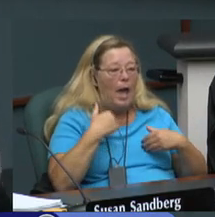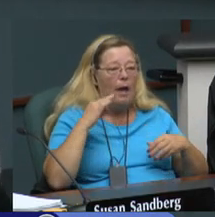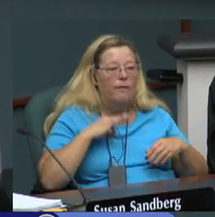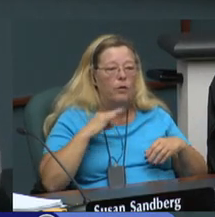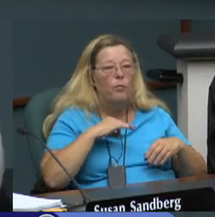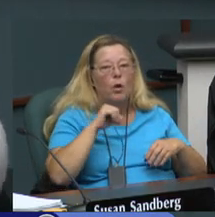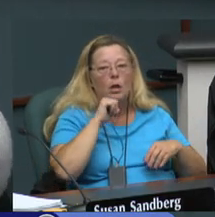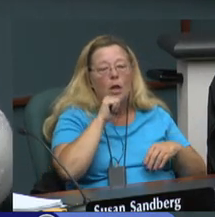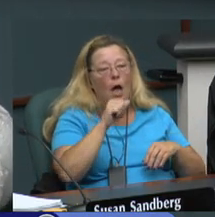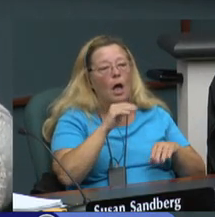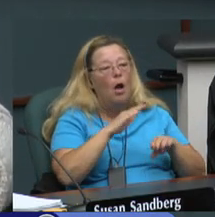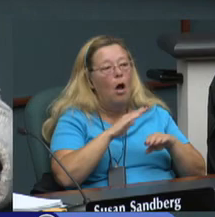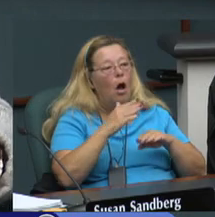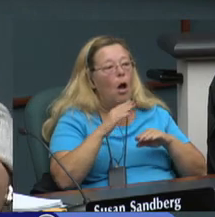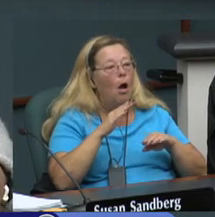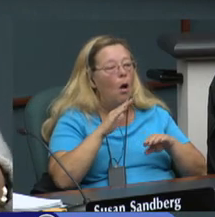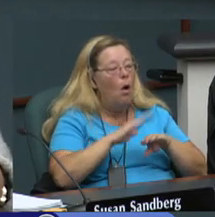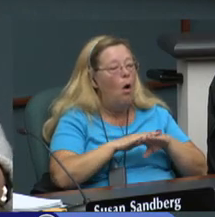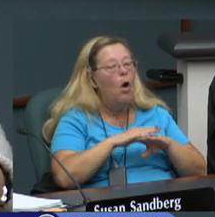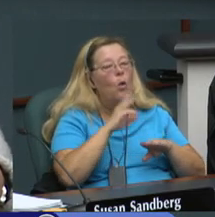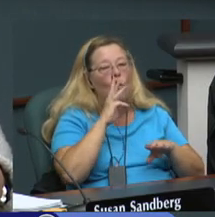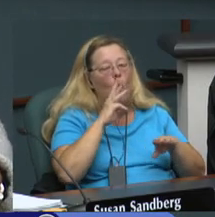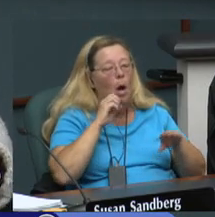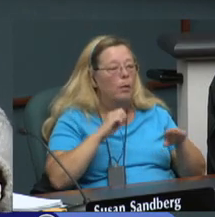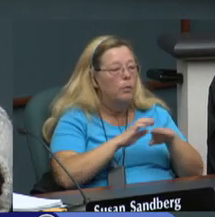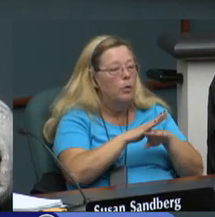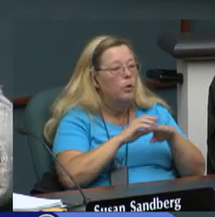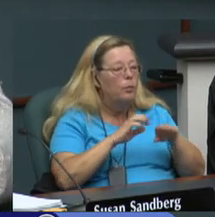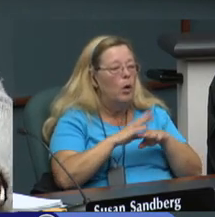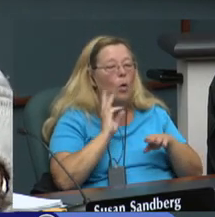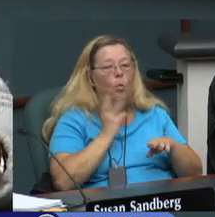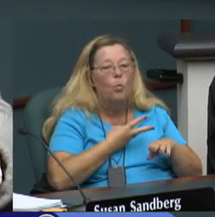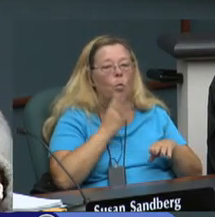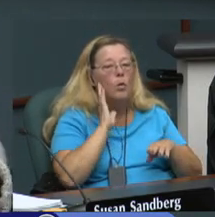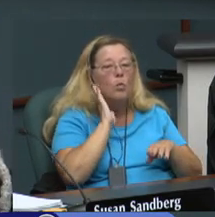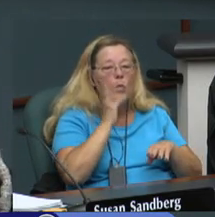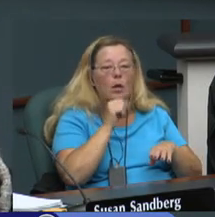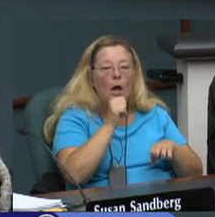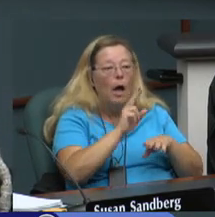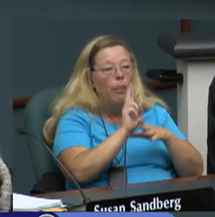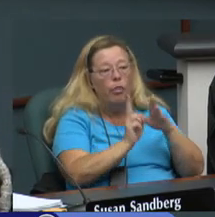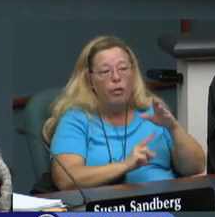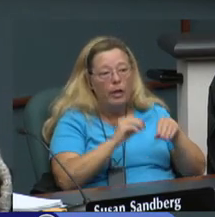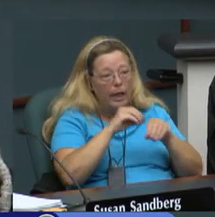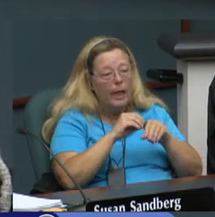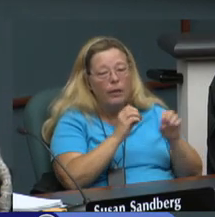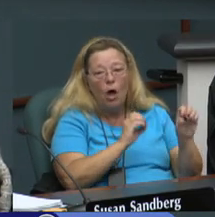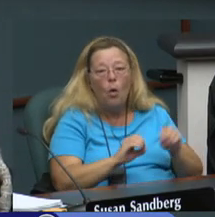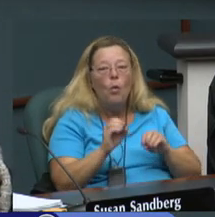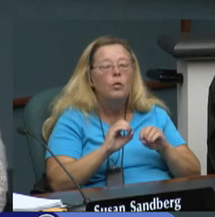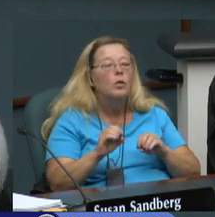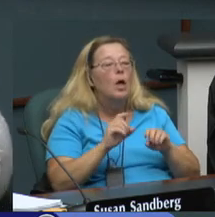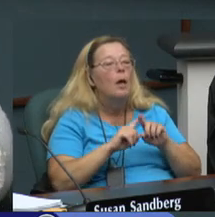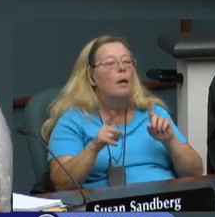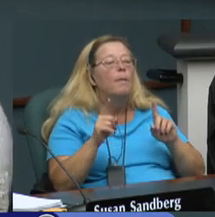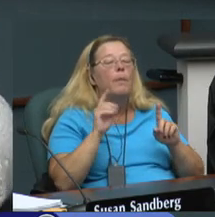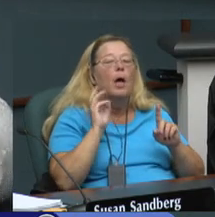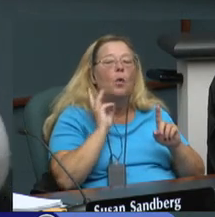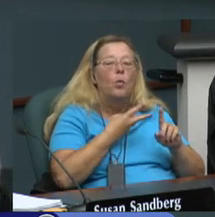where the we're going to be you know submerged in the ocean but we are going to have to deal with climate change refugees we are going to have to deal